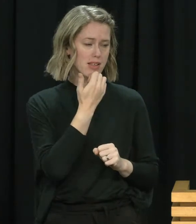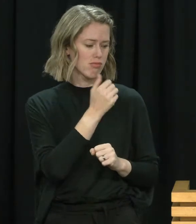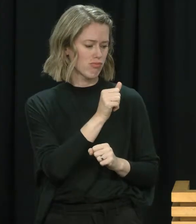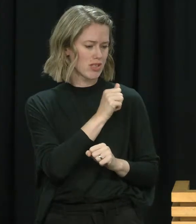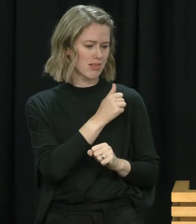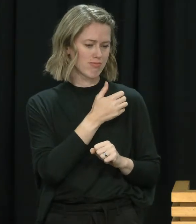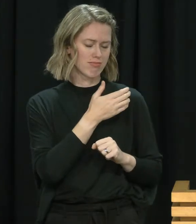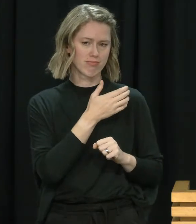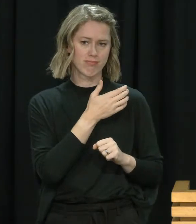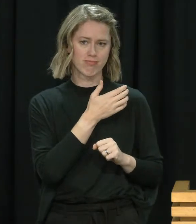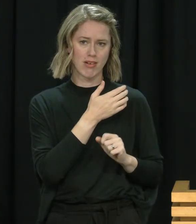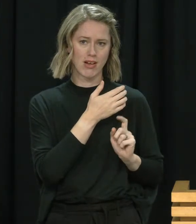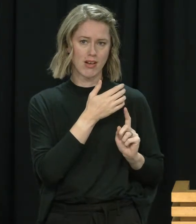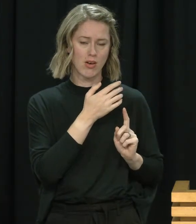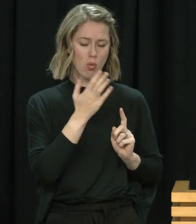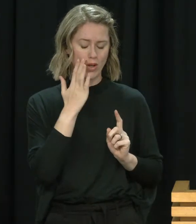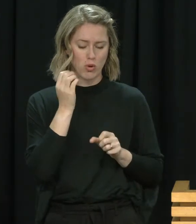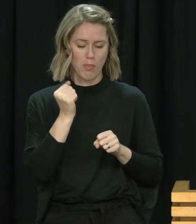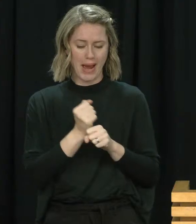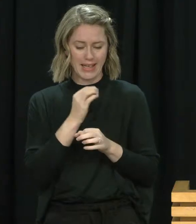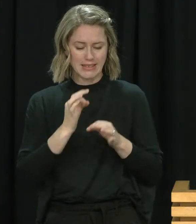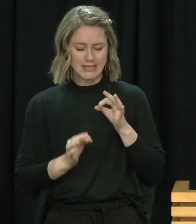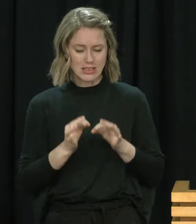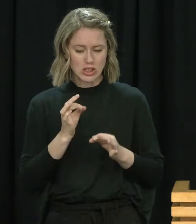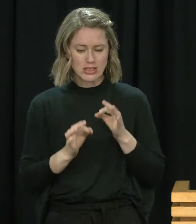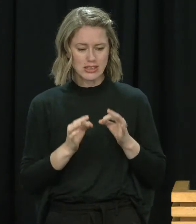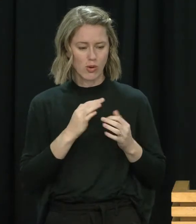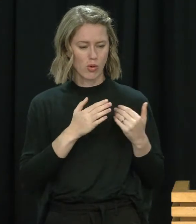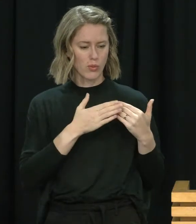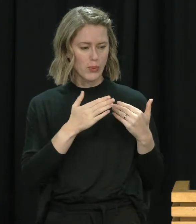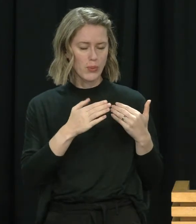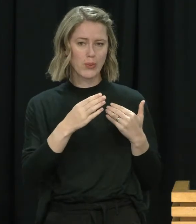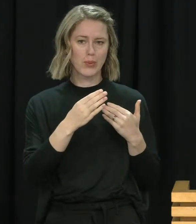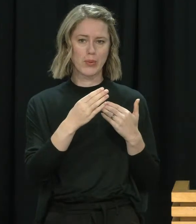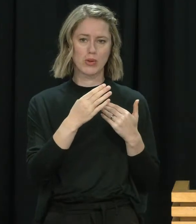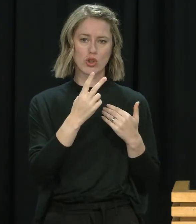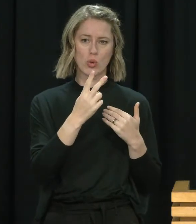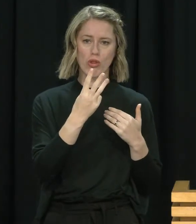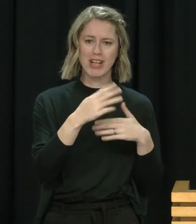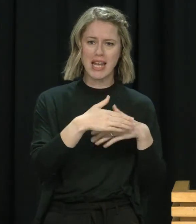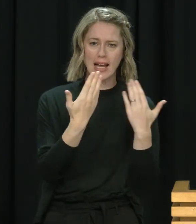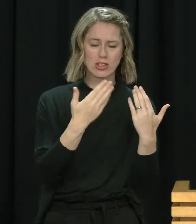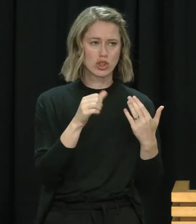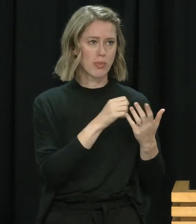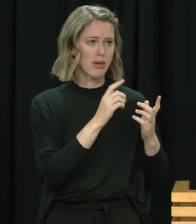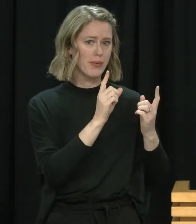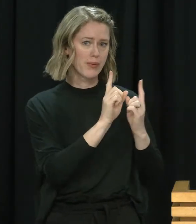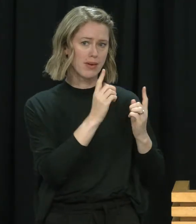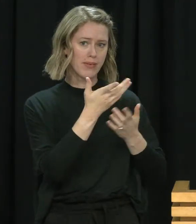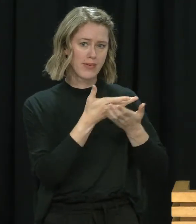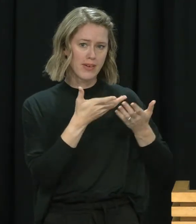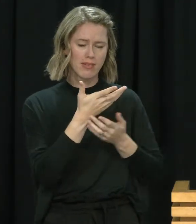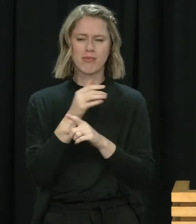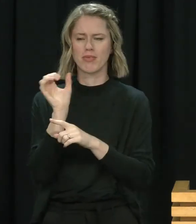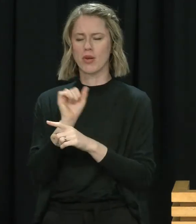specifically around border? Wouldn't it be more useful if you were getting those